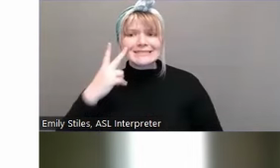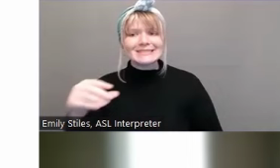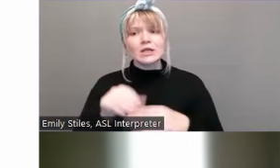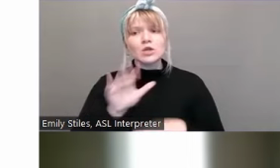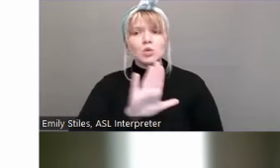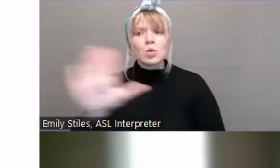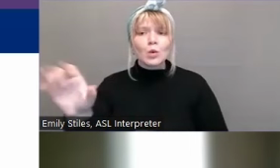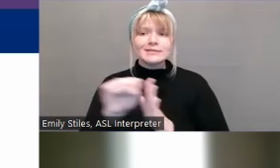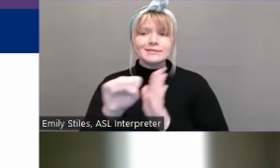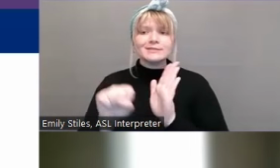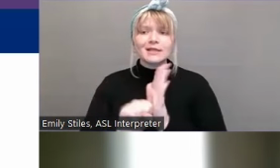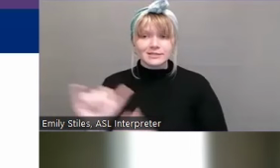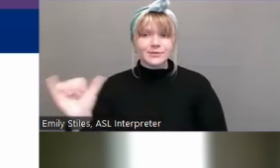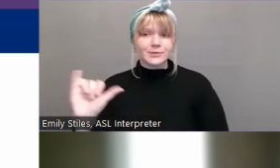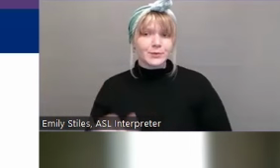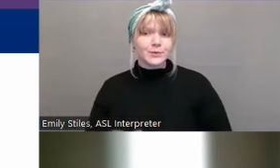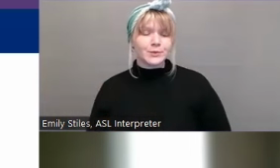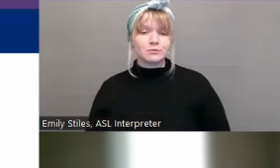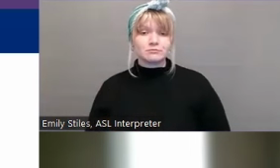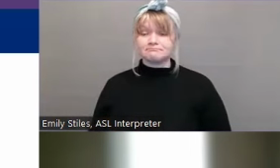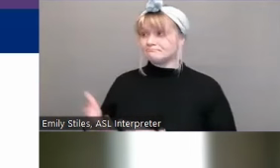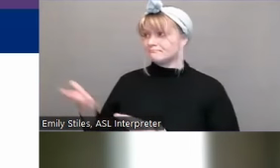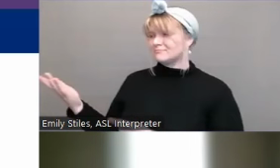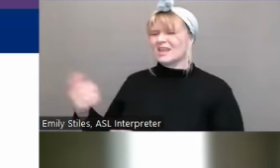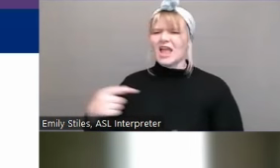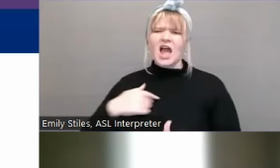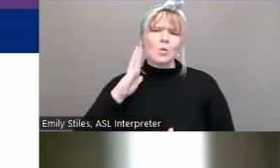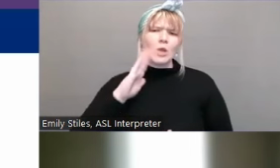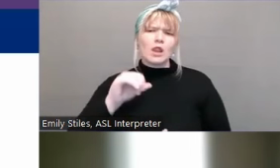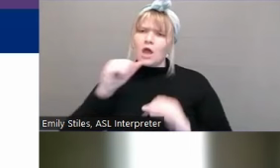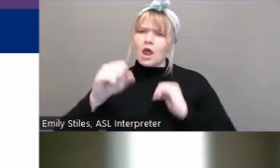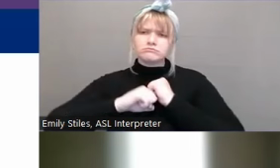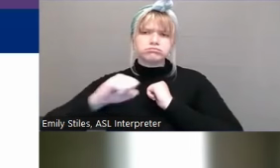If you go to the next slide, without going into too much detail, we offer things such